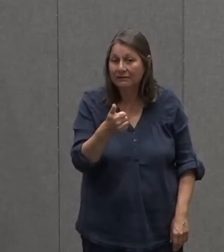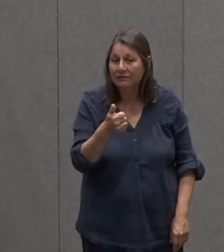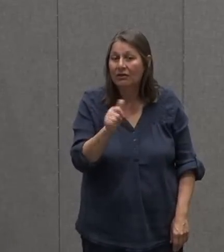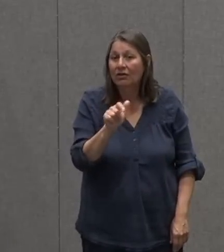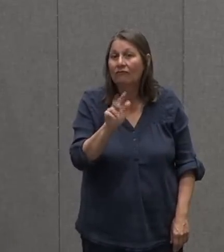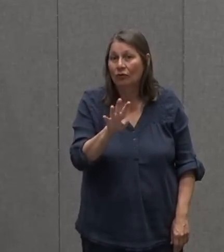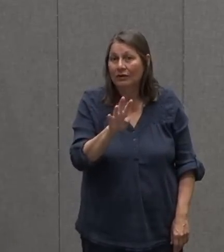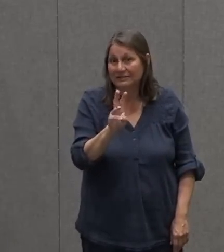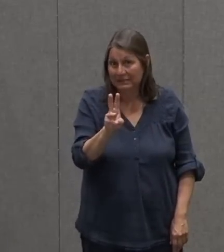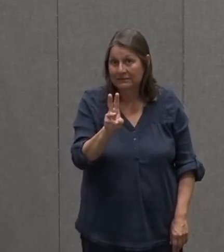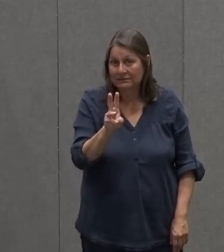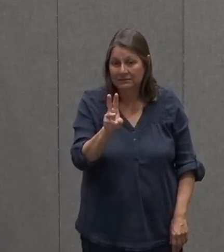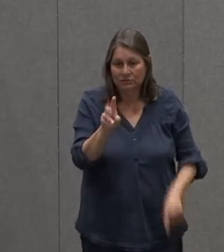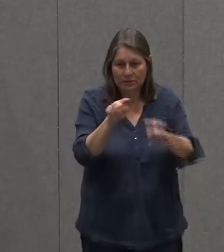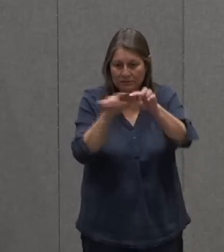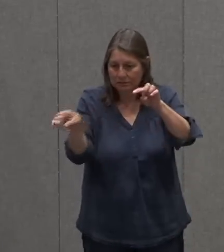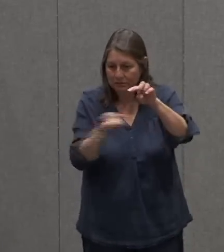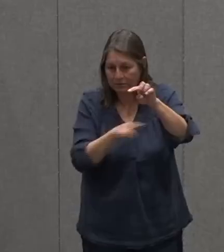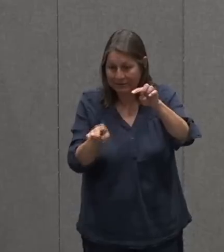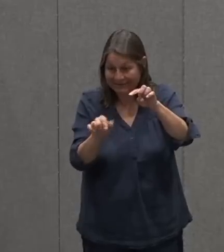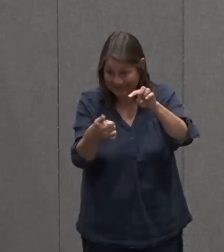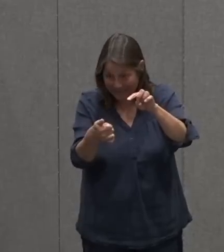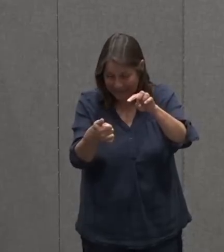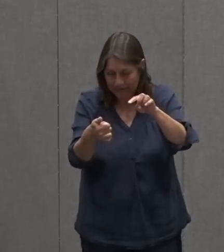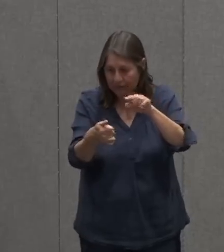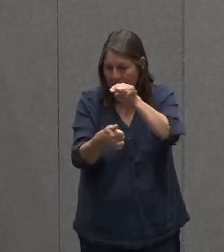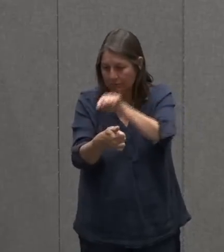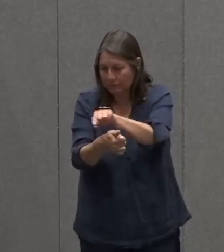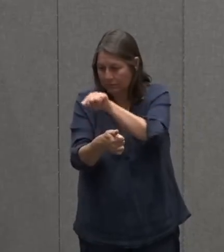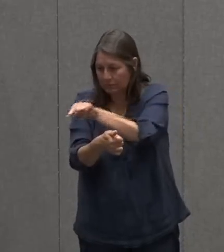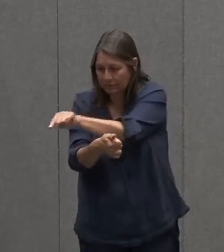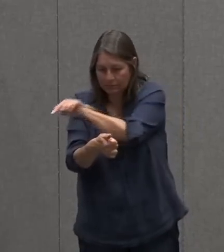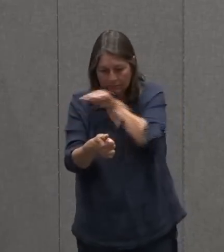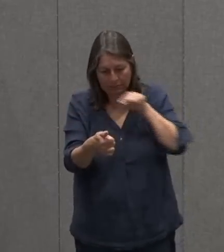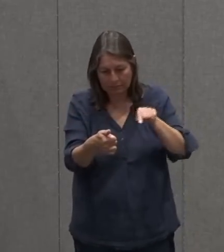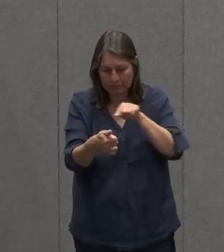it's only 14 away from 50, all right.